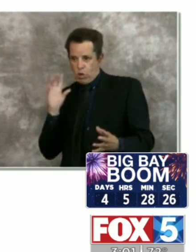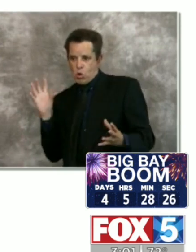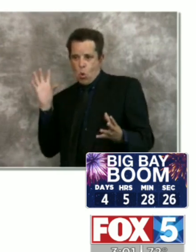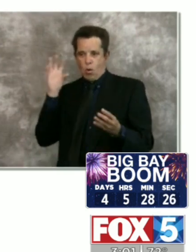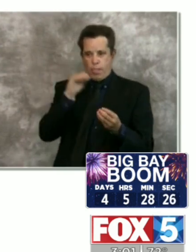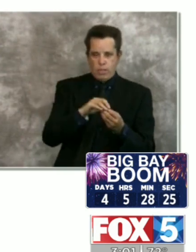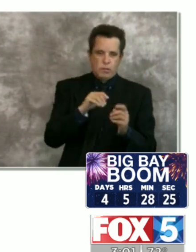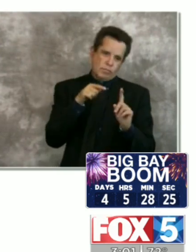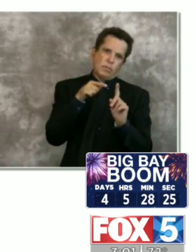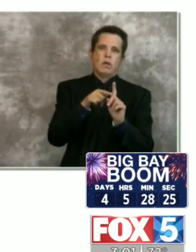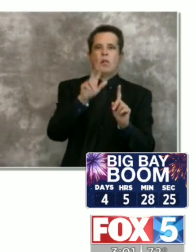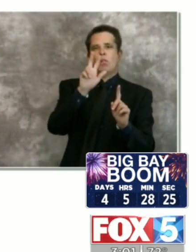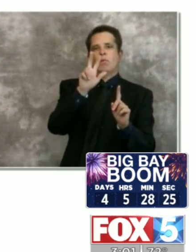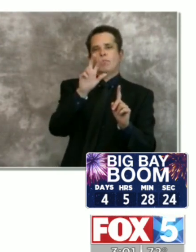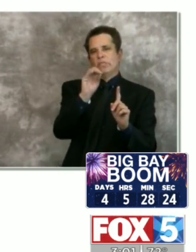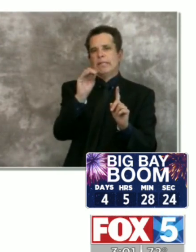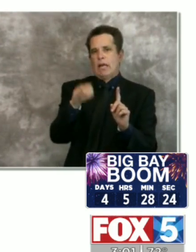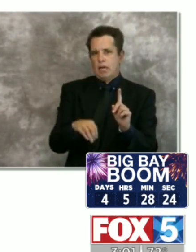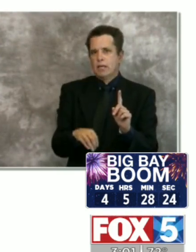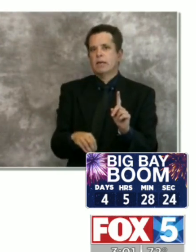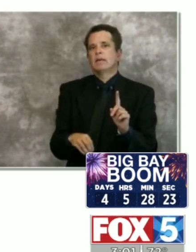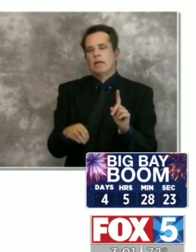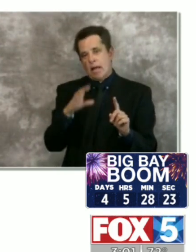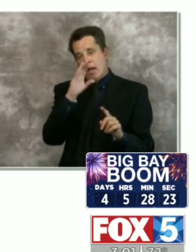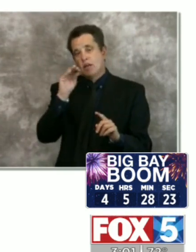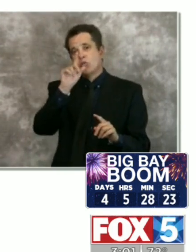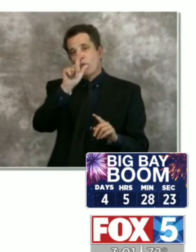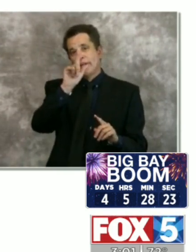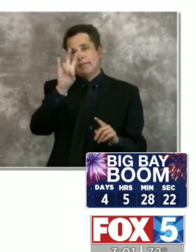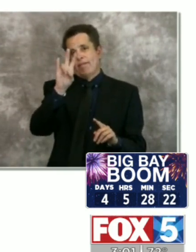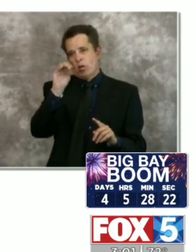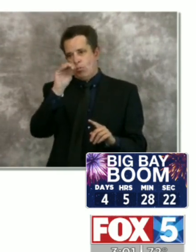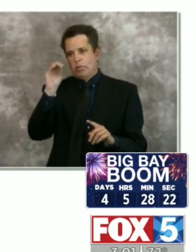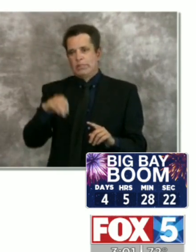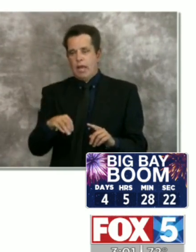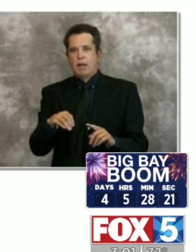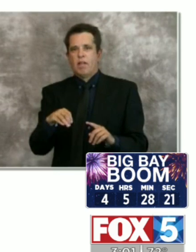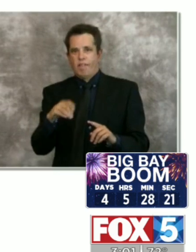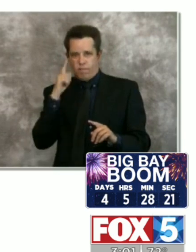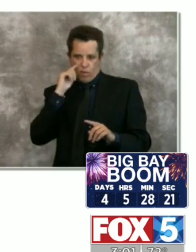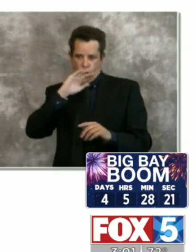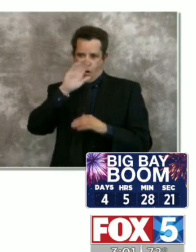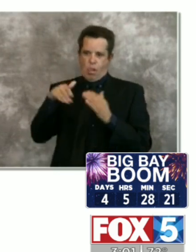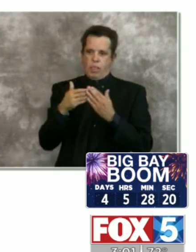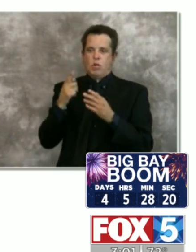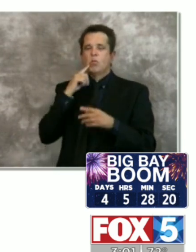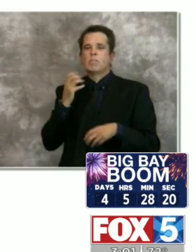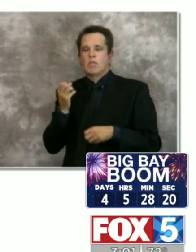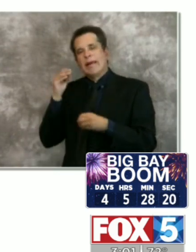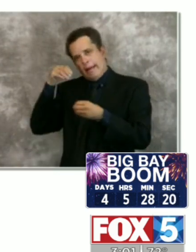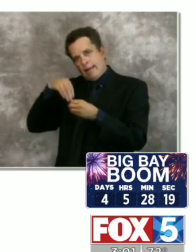THIS NUMBER IS SLIGHTLY OVER THE 3% OVER 3% OF THE TOTAL